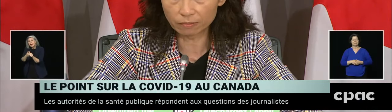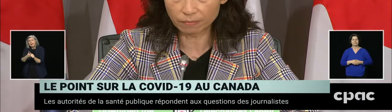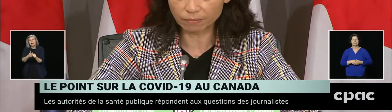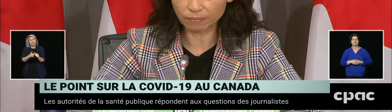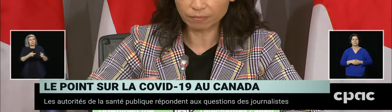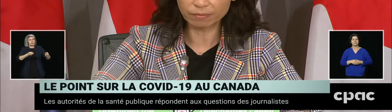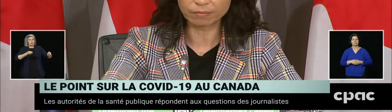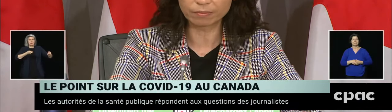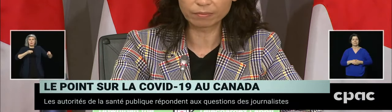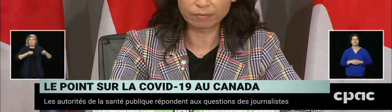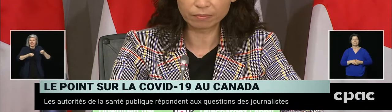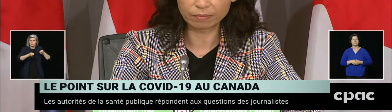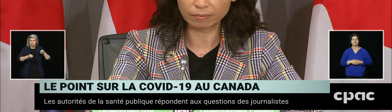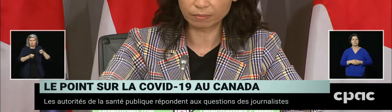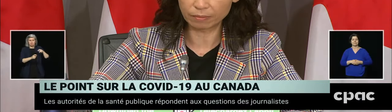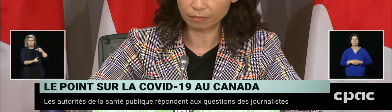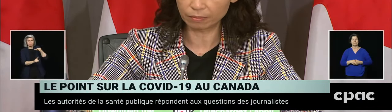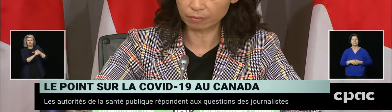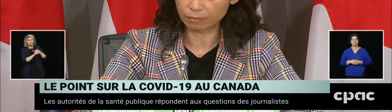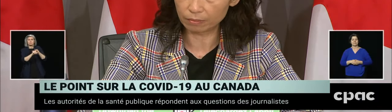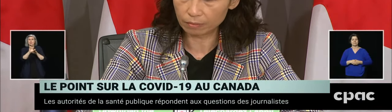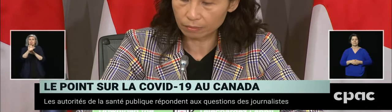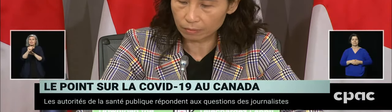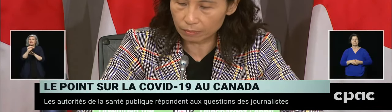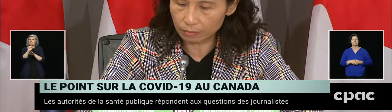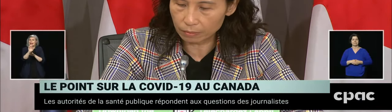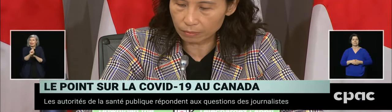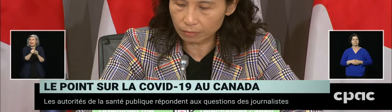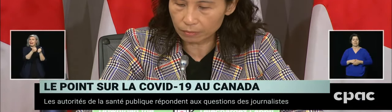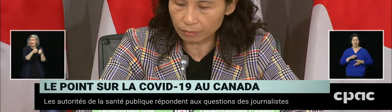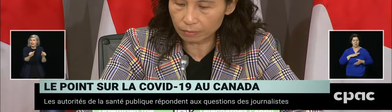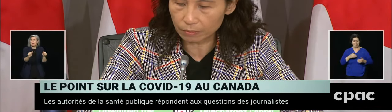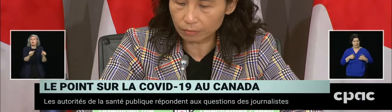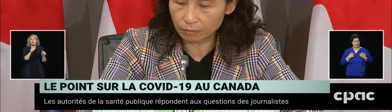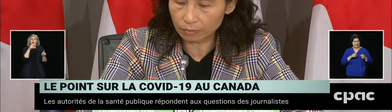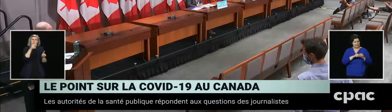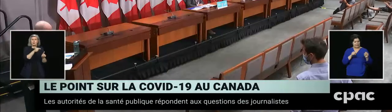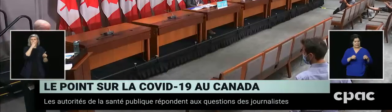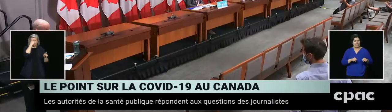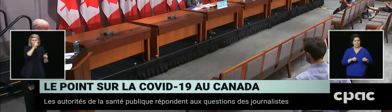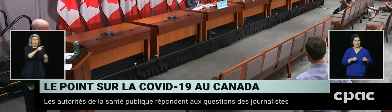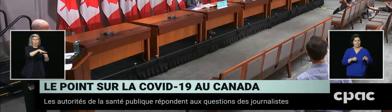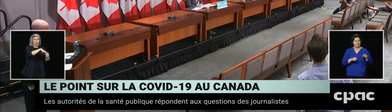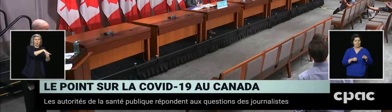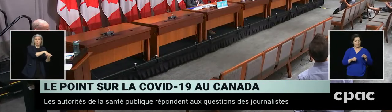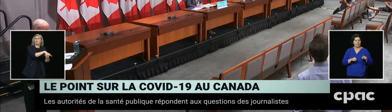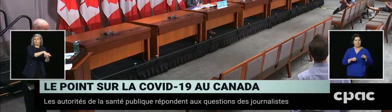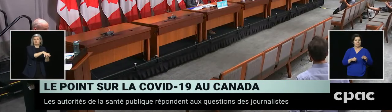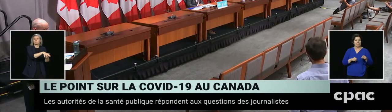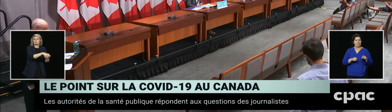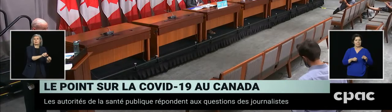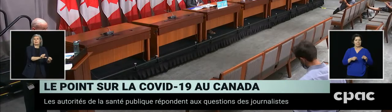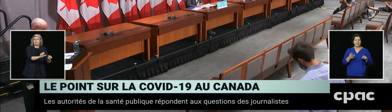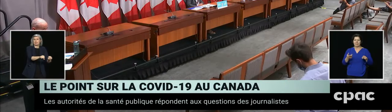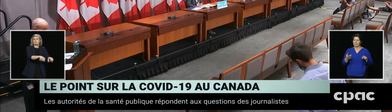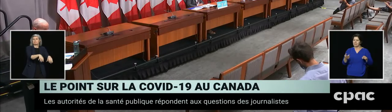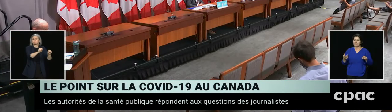MANAGEMENT, WHICH IS VERY MUCH MORE RELEVANT AT A LOCAL LEVEL.